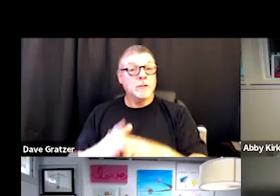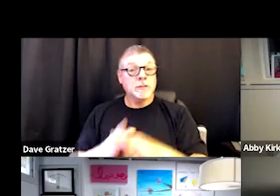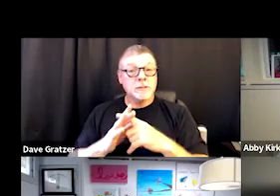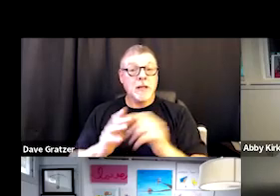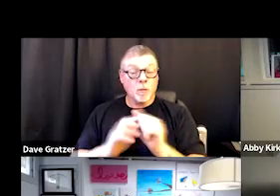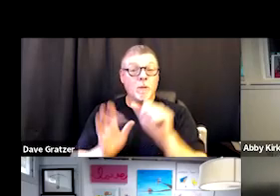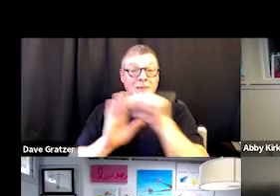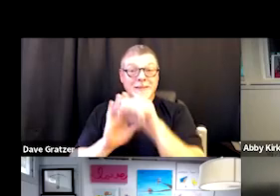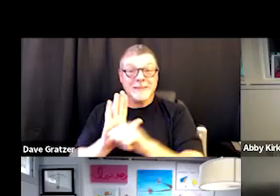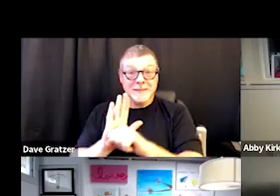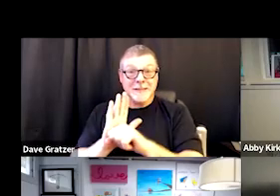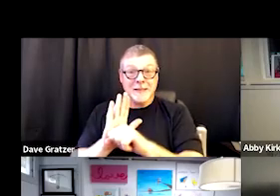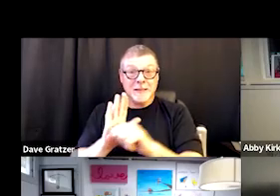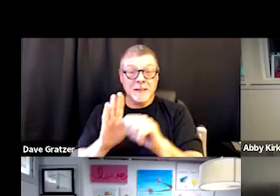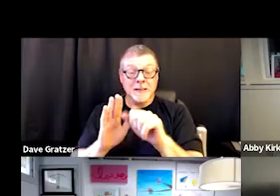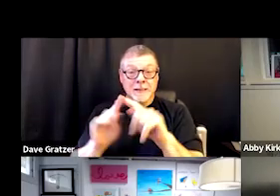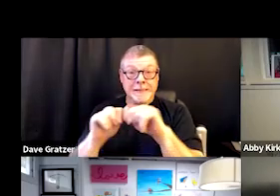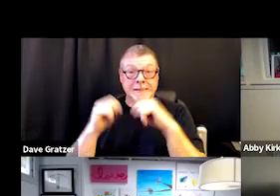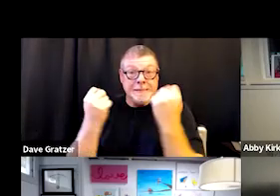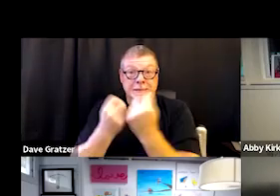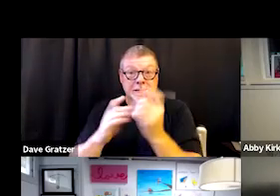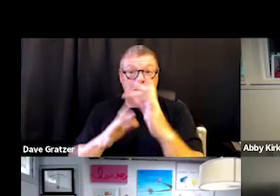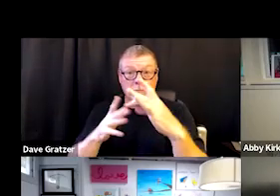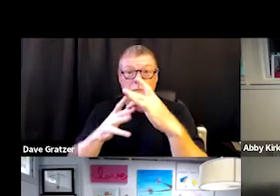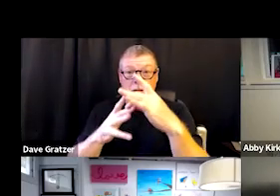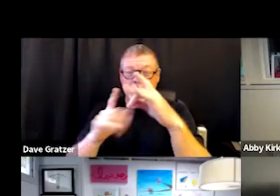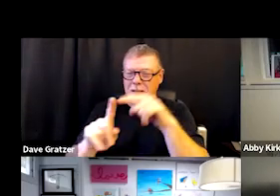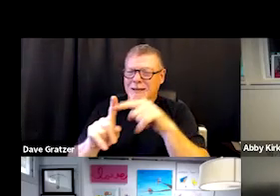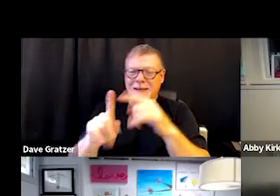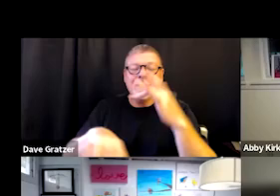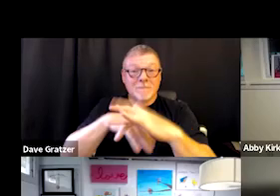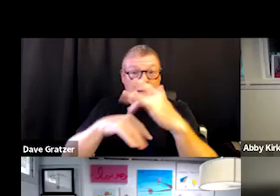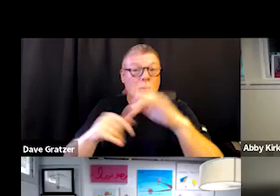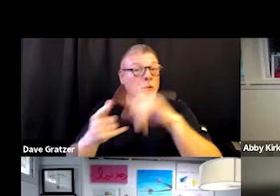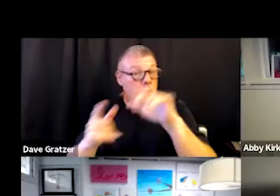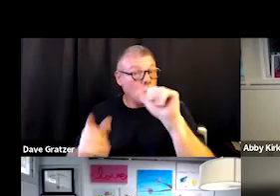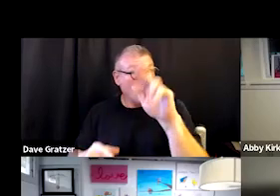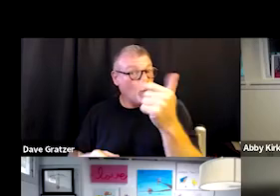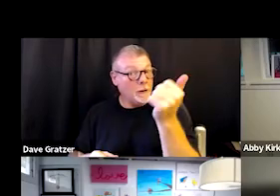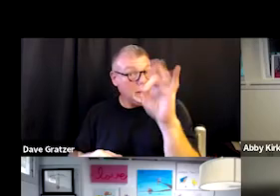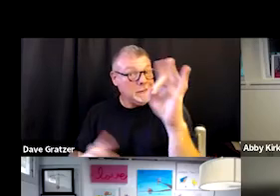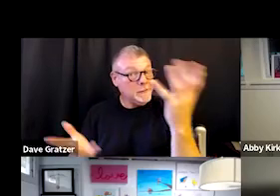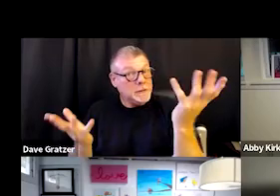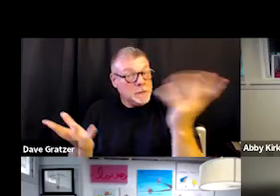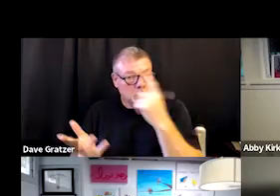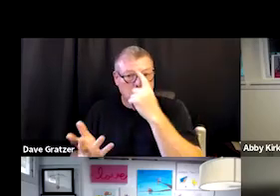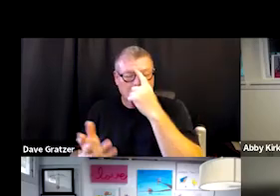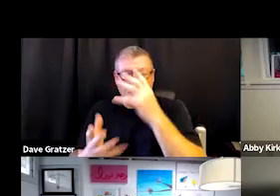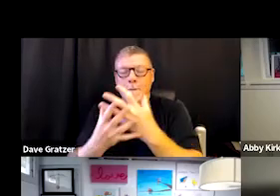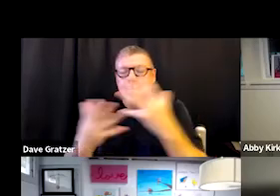and that information is still available on our website until the 18th. So, you know, as much information that you can snag